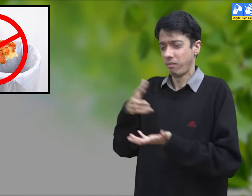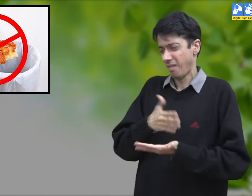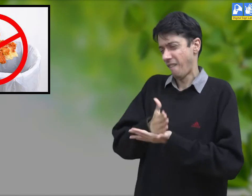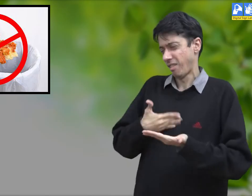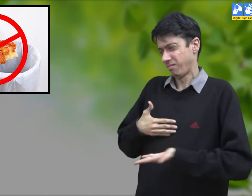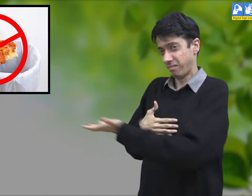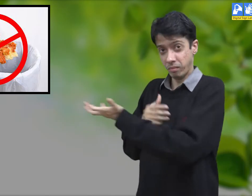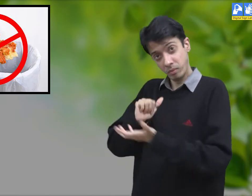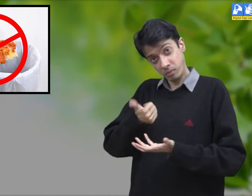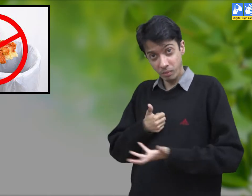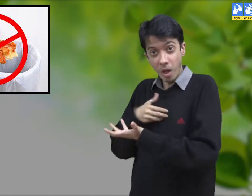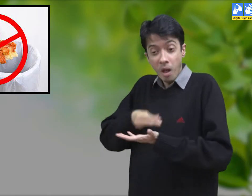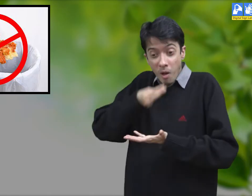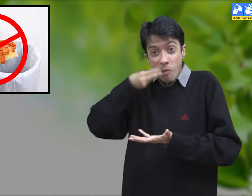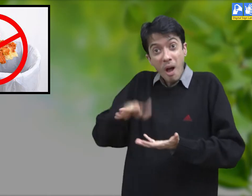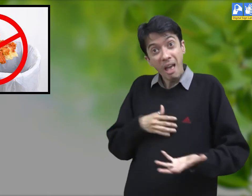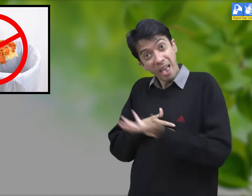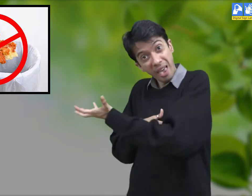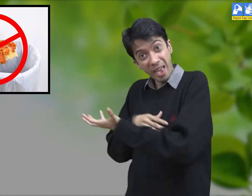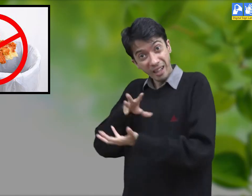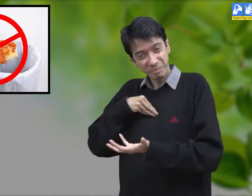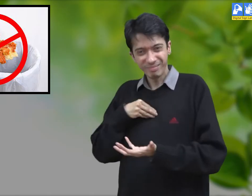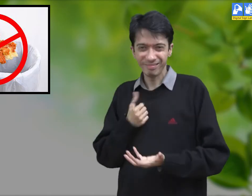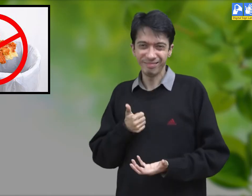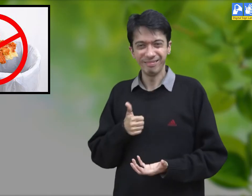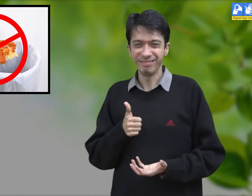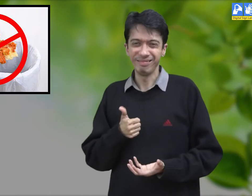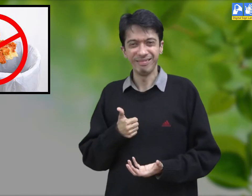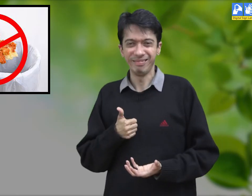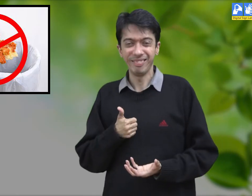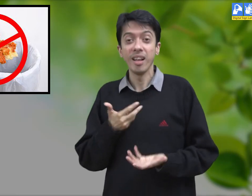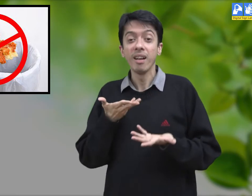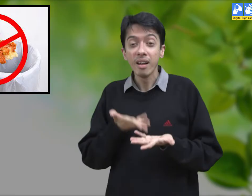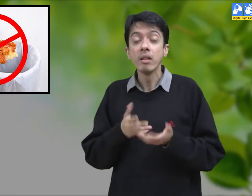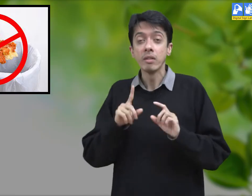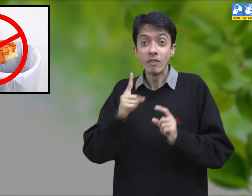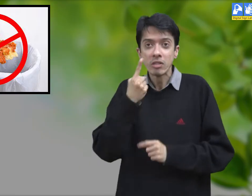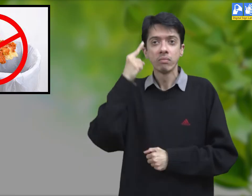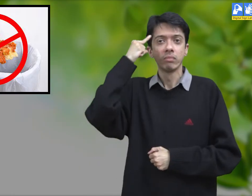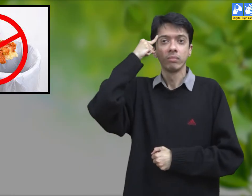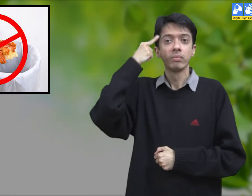The food that we cannot finish we cannot even ask our friends to finish that for us because that is ill manners.